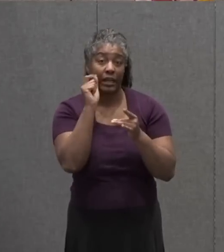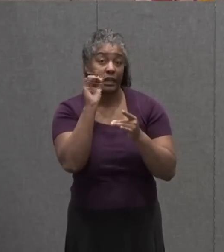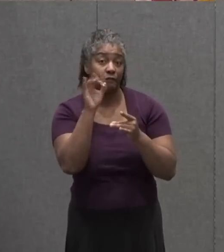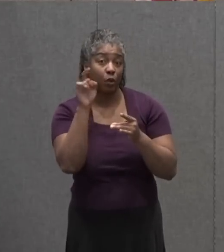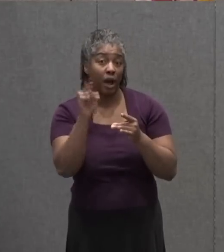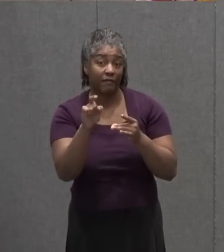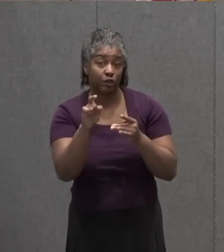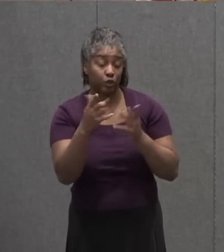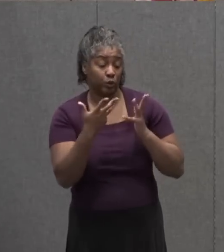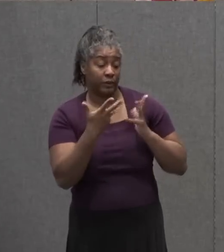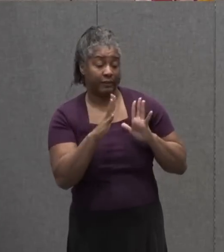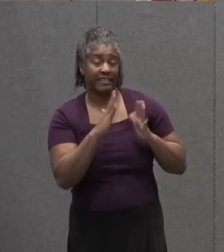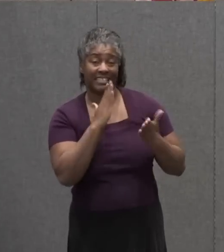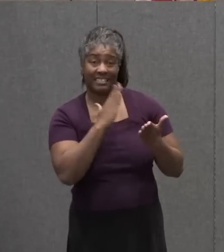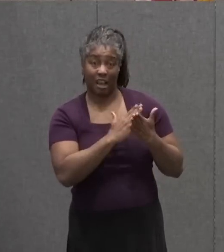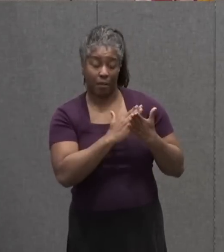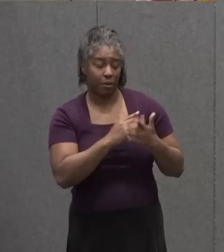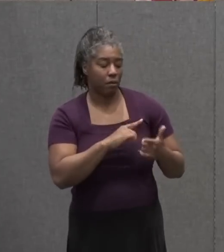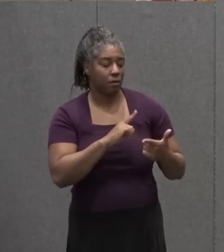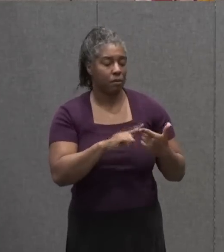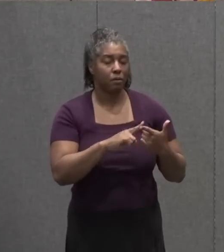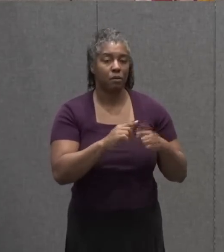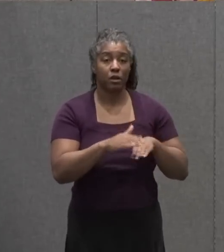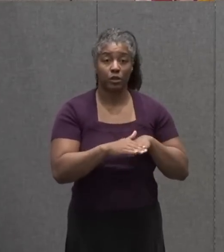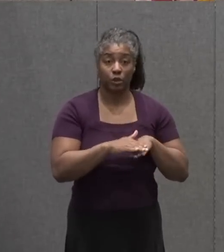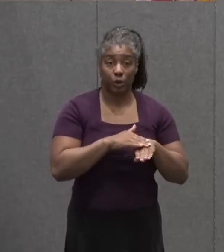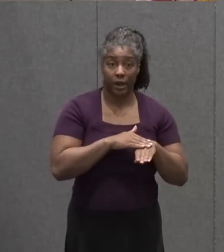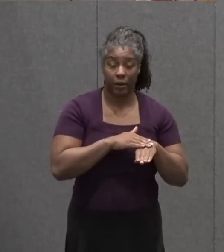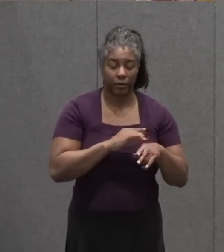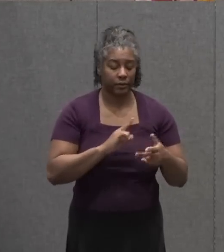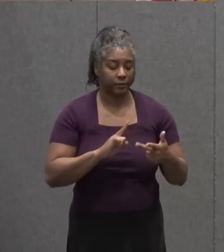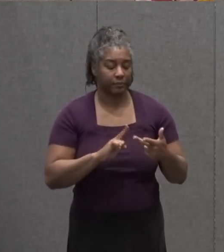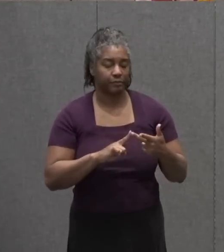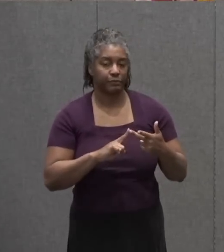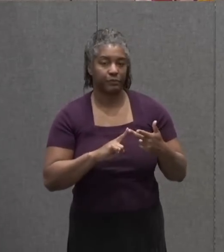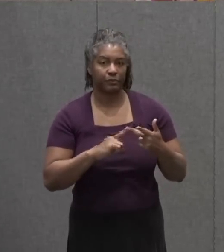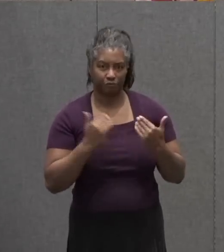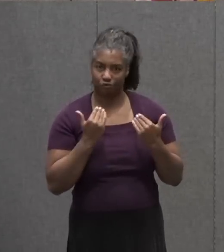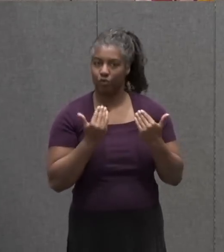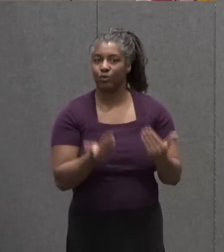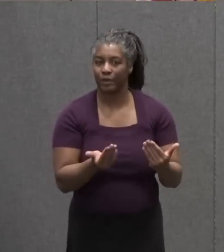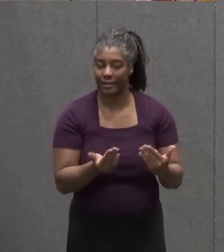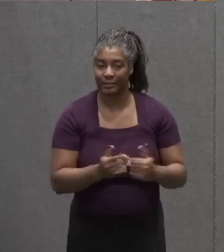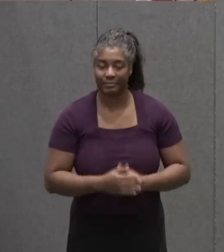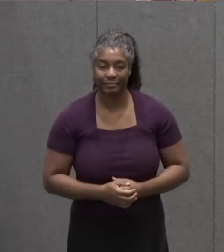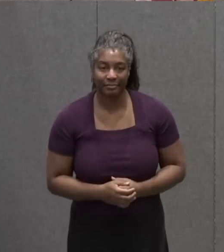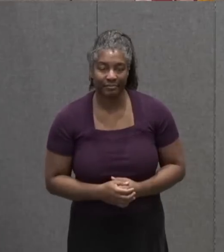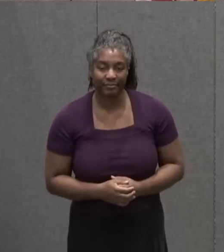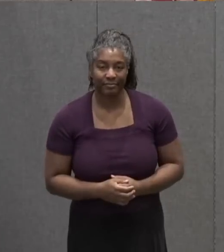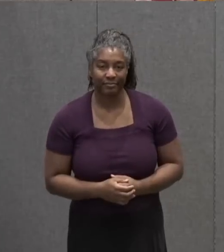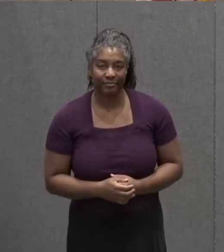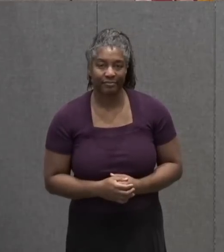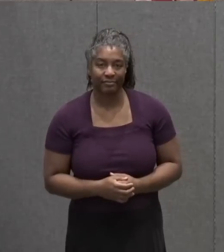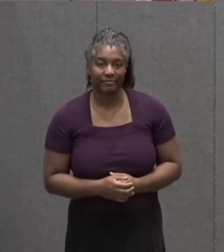So I challenge you to draw a picture of yourself following one of these three rules